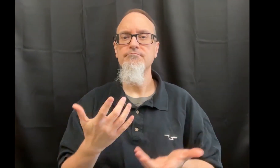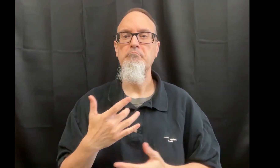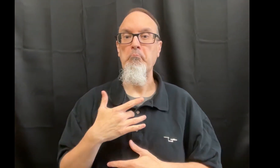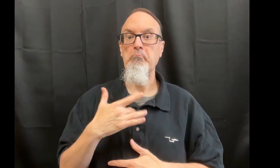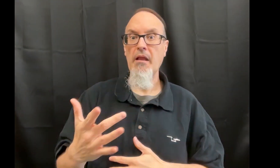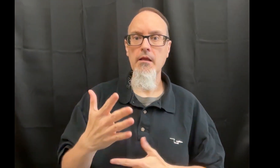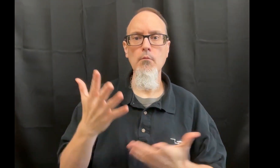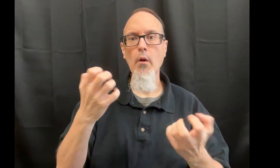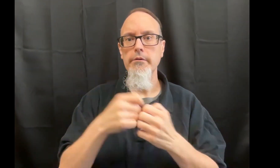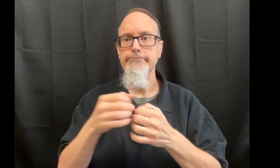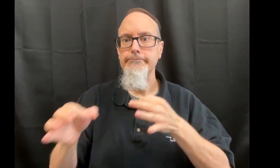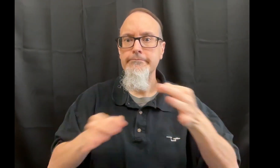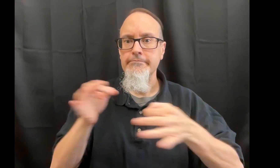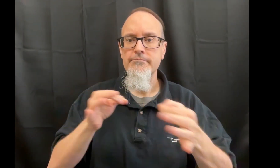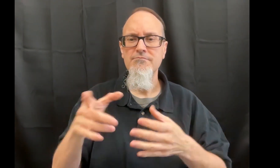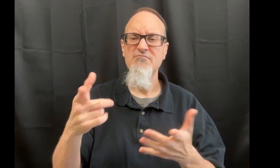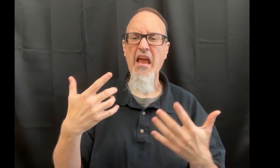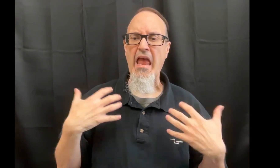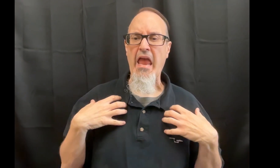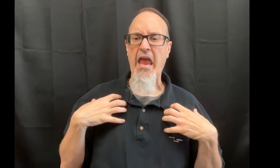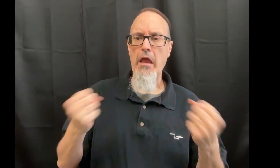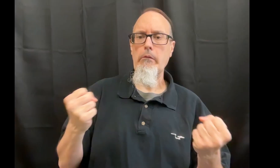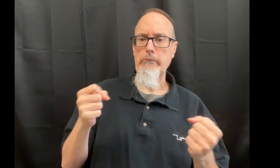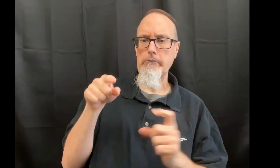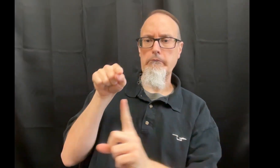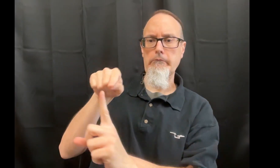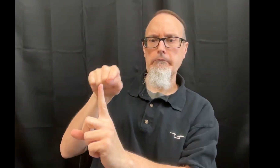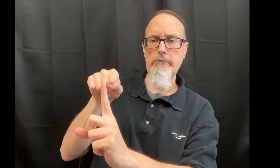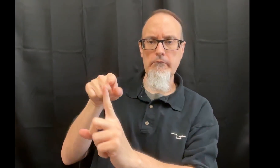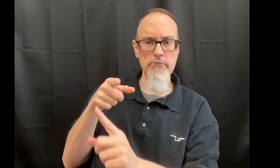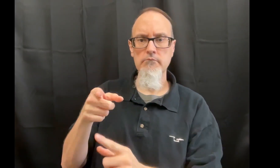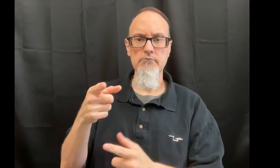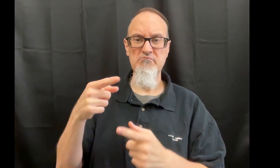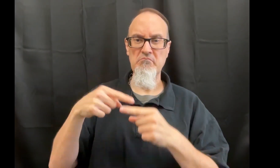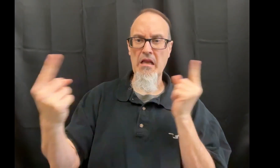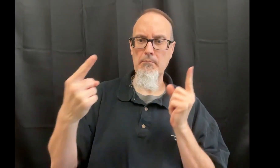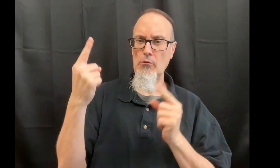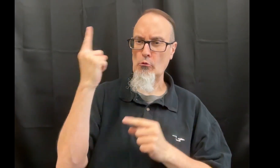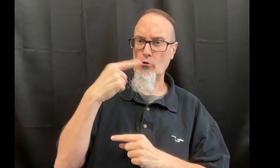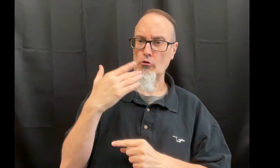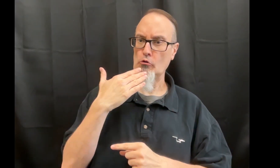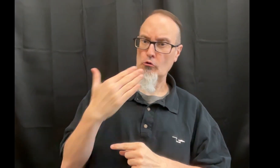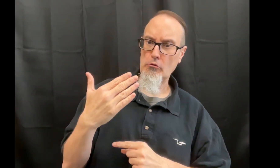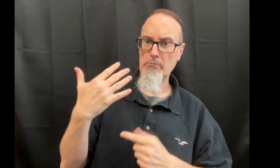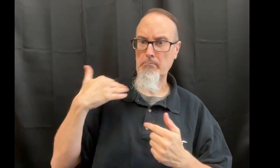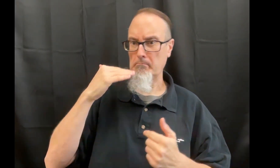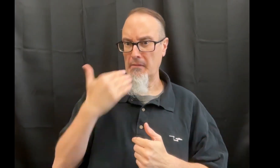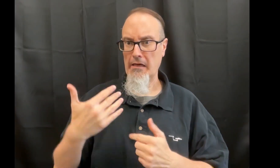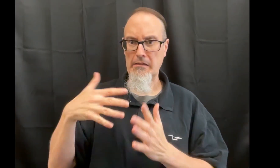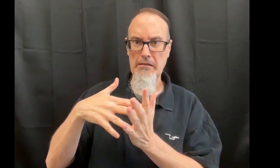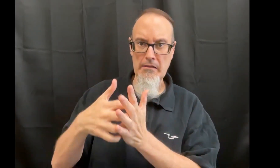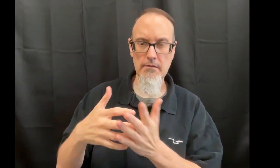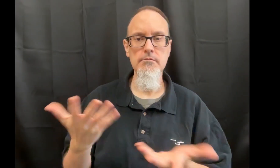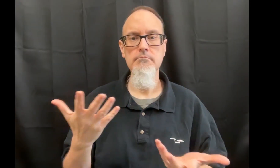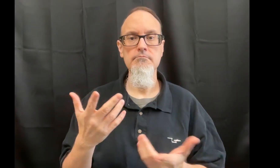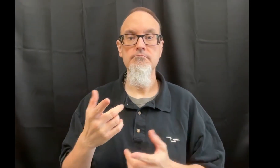I want to describe the enemy health. Does the enemy look good or bad, weak?